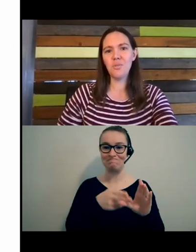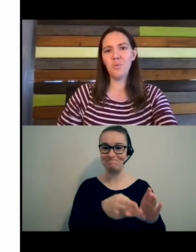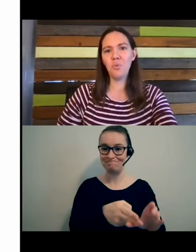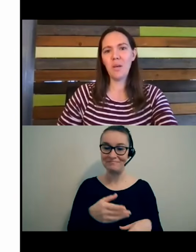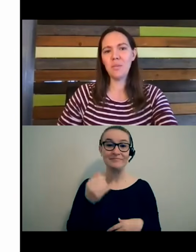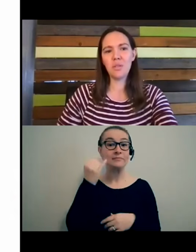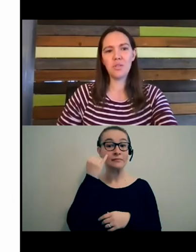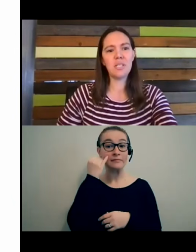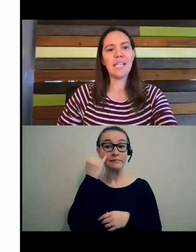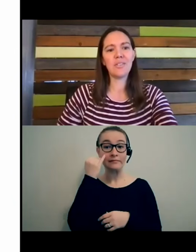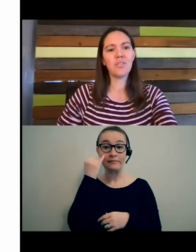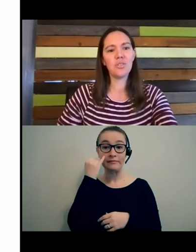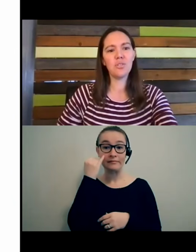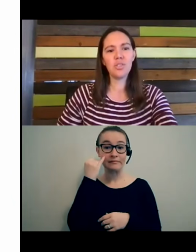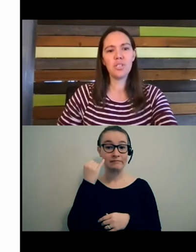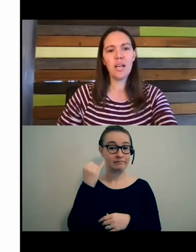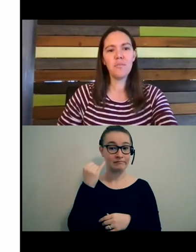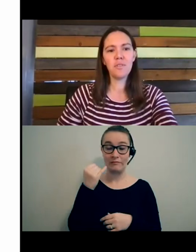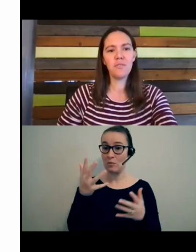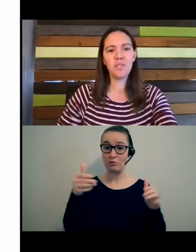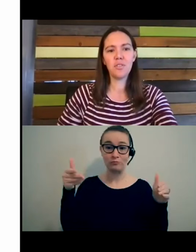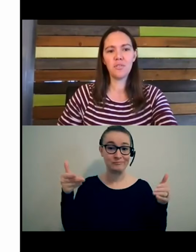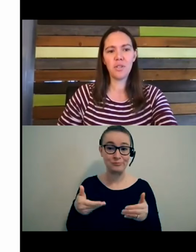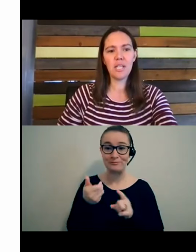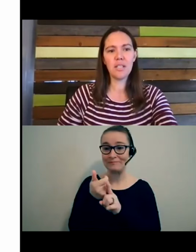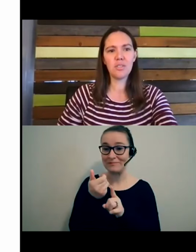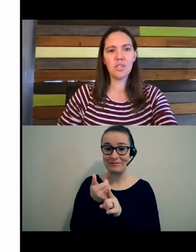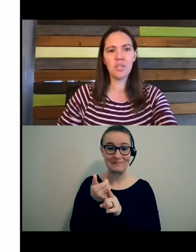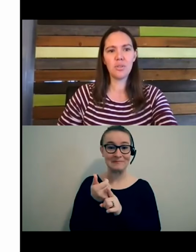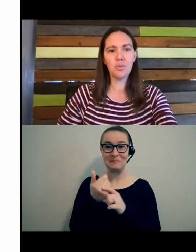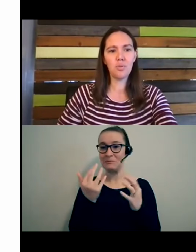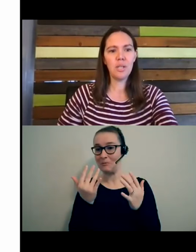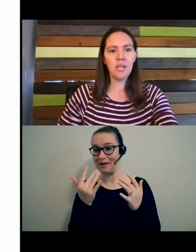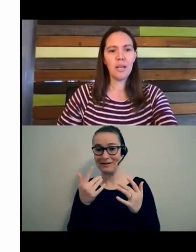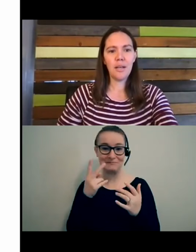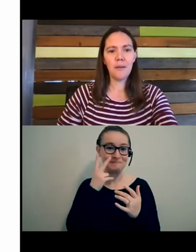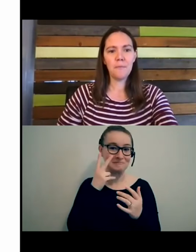while people are joining, introduce yourself, feel free to --